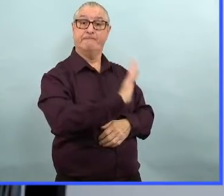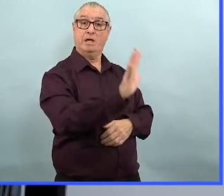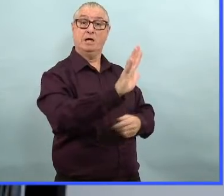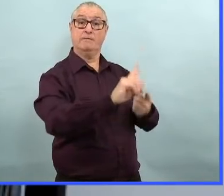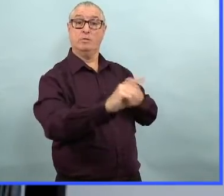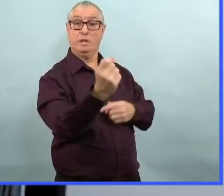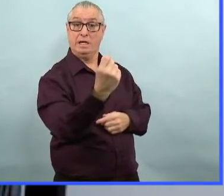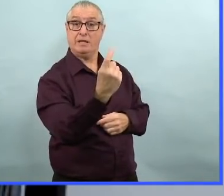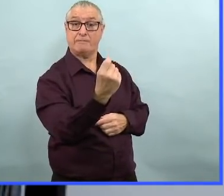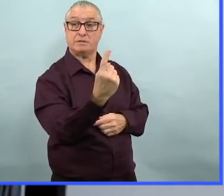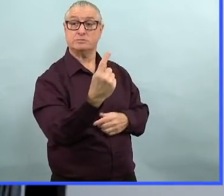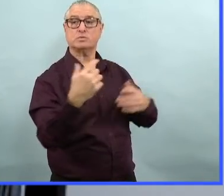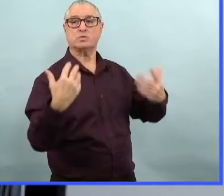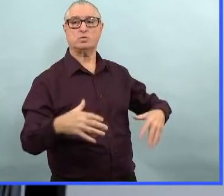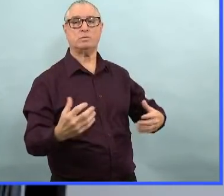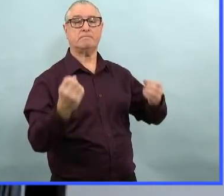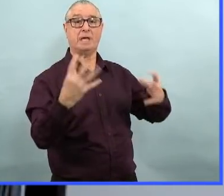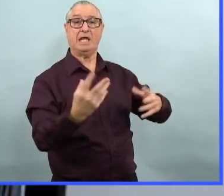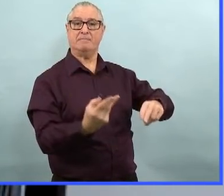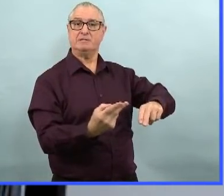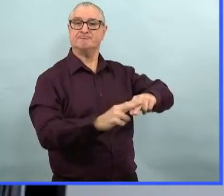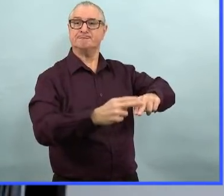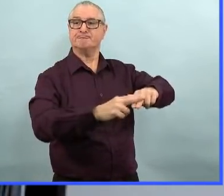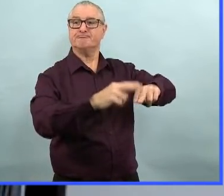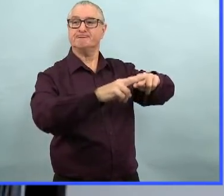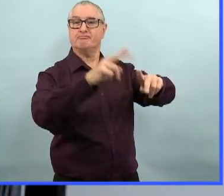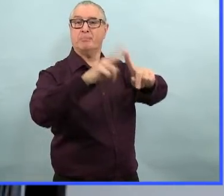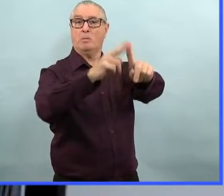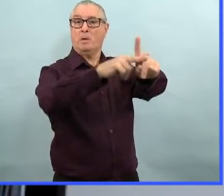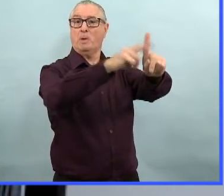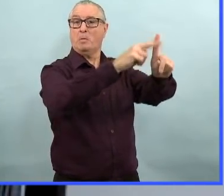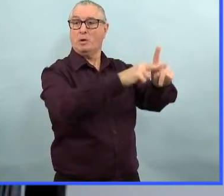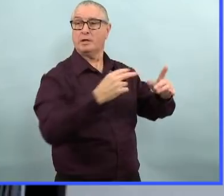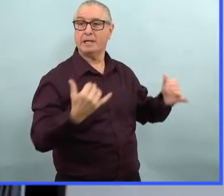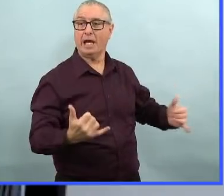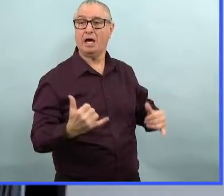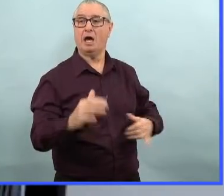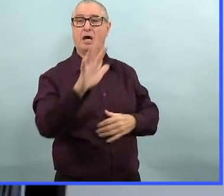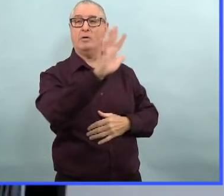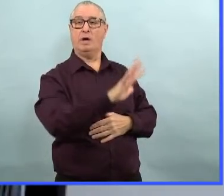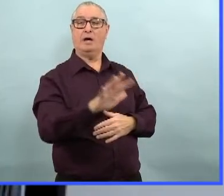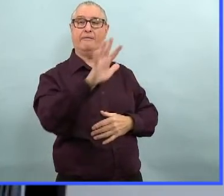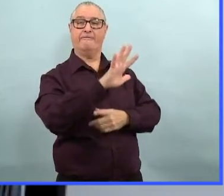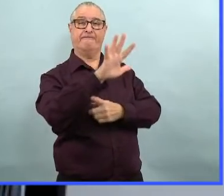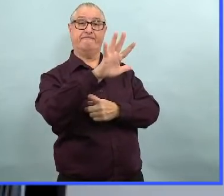just about 50 of that population being immunized certainly over the holidays that has slowed down